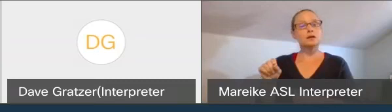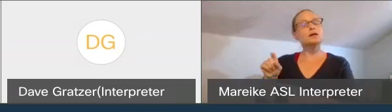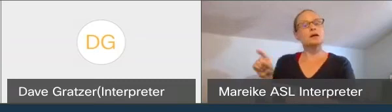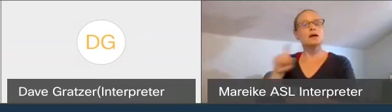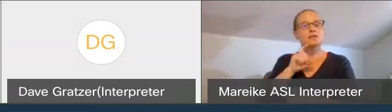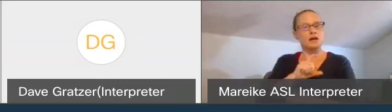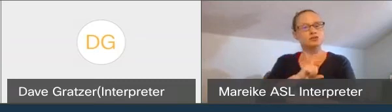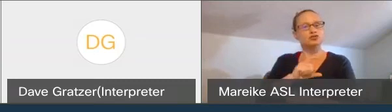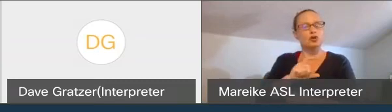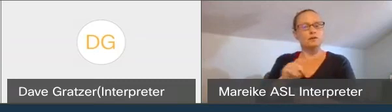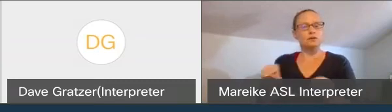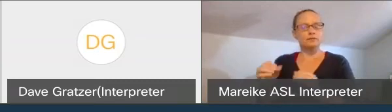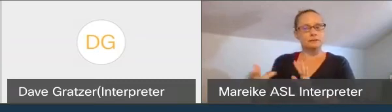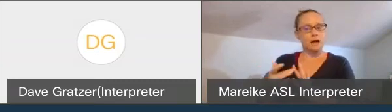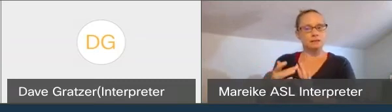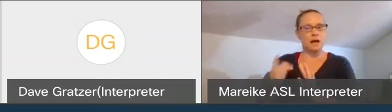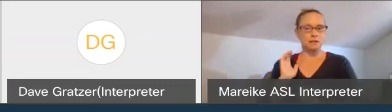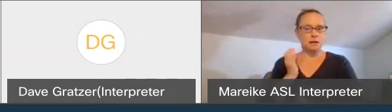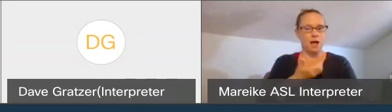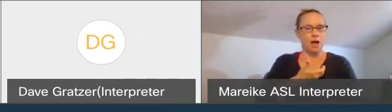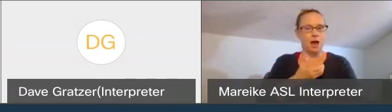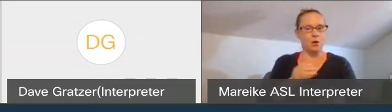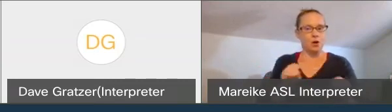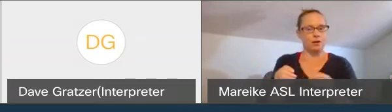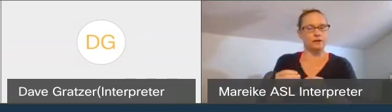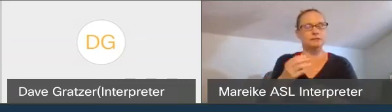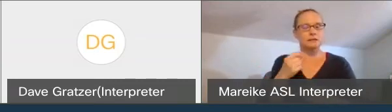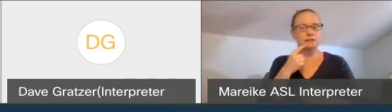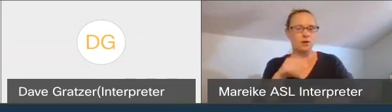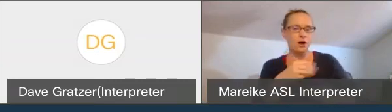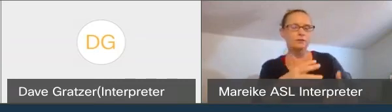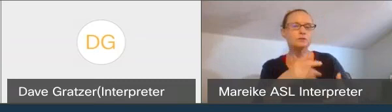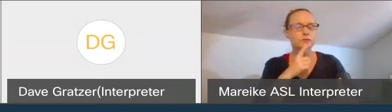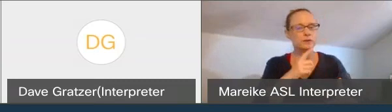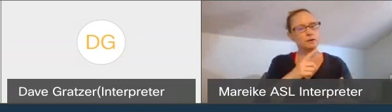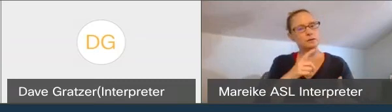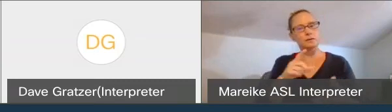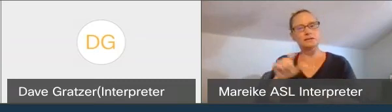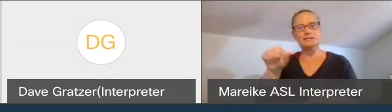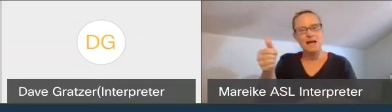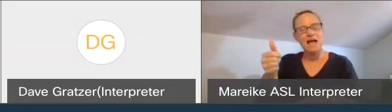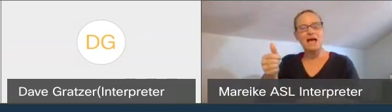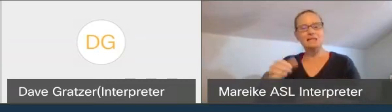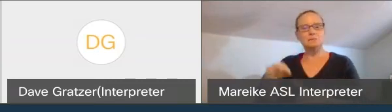contacted the Billings Police Department and offered to provide 10 special jail beds, um, 5 for men, 5 for women,